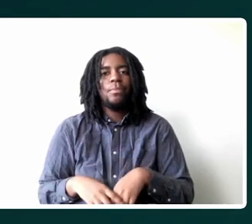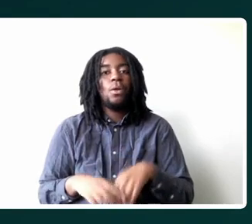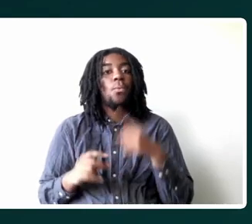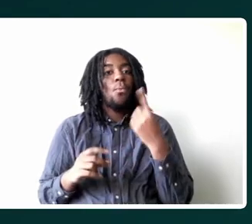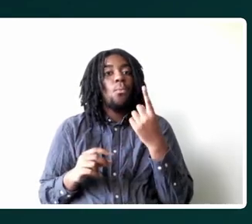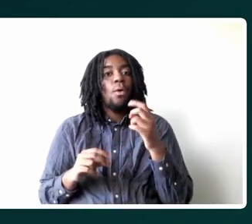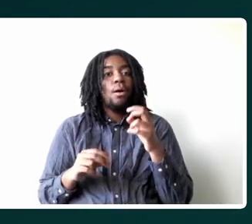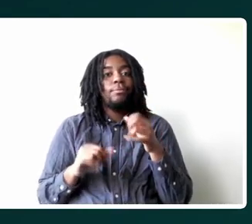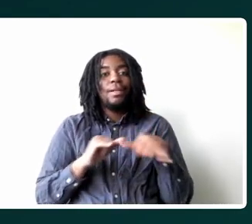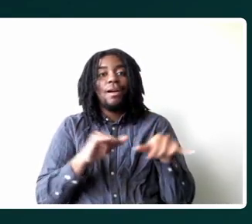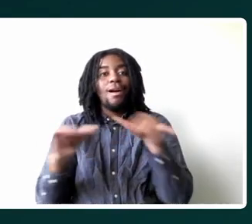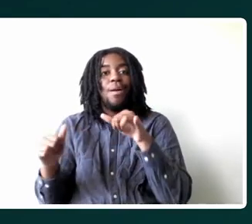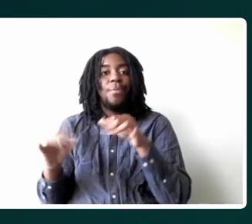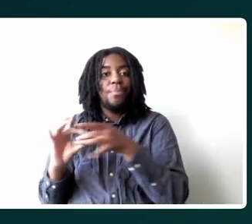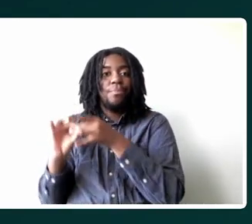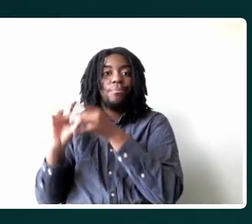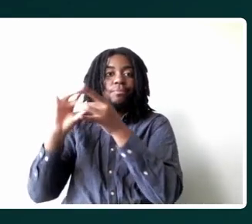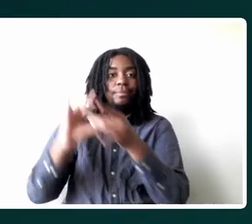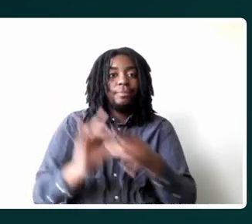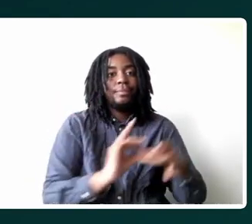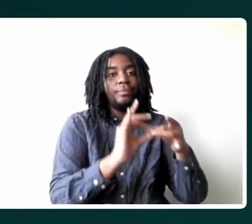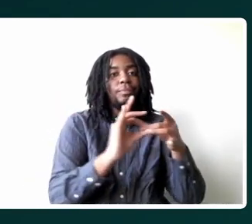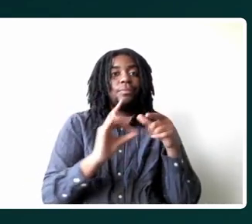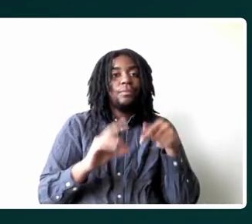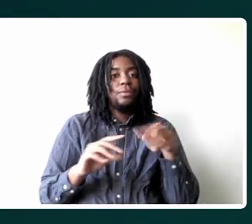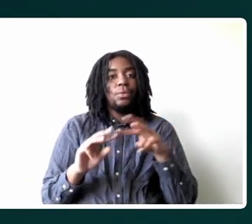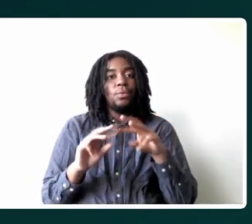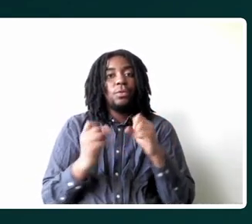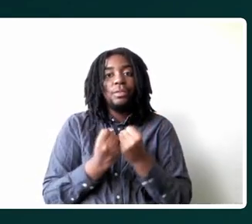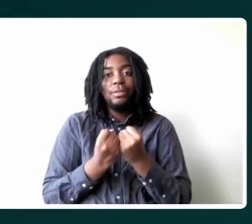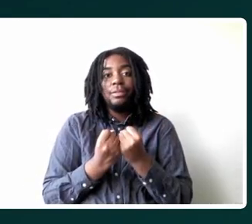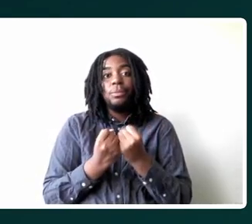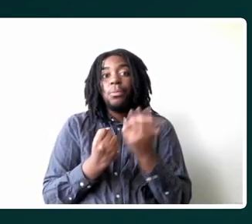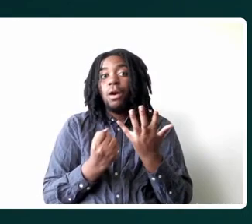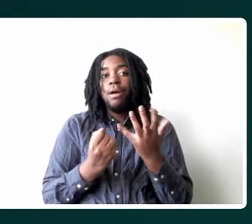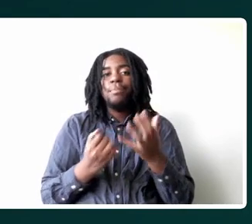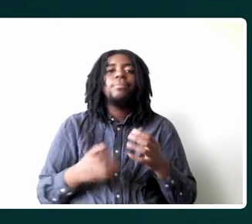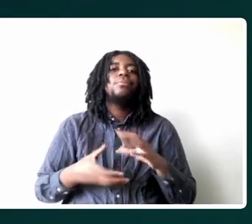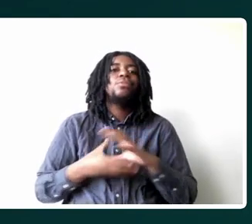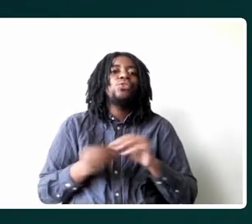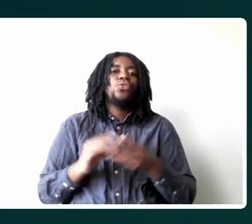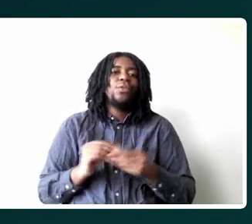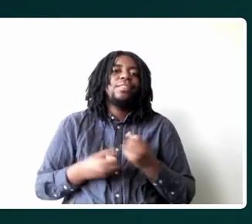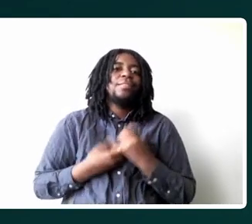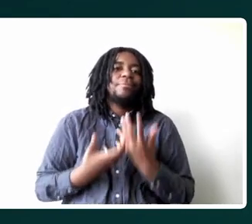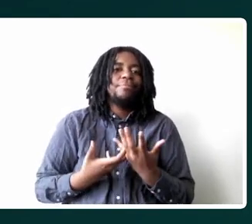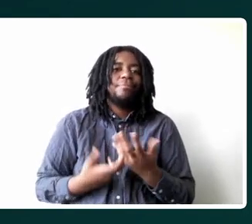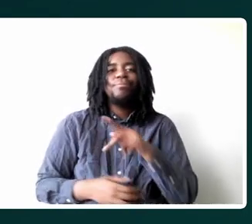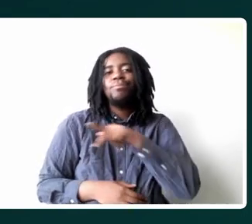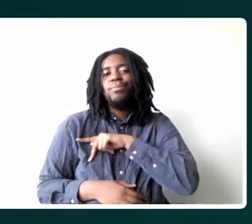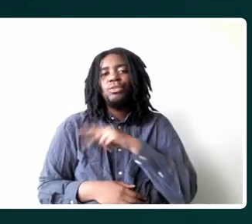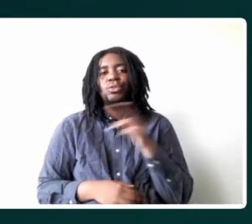our arts-based workshops is that of storytelling and personal histories. When families are able